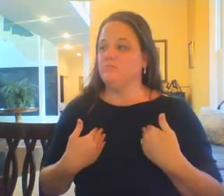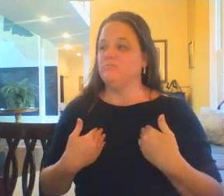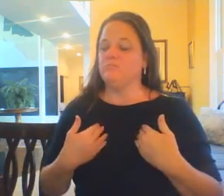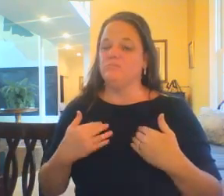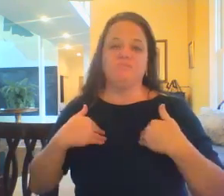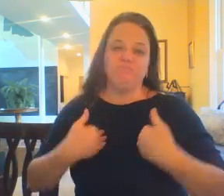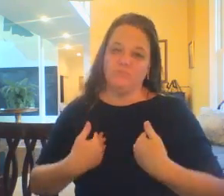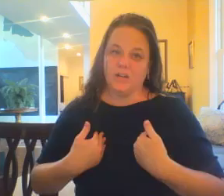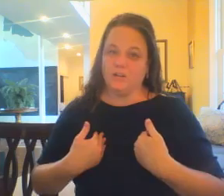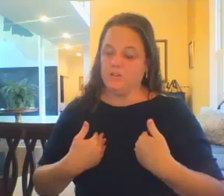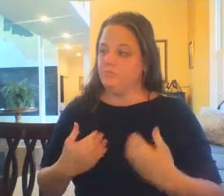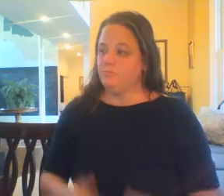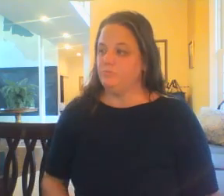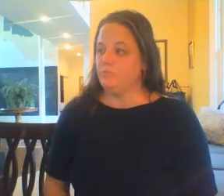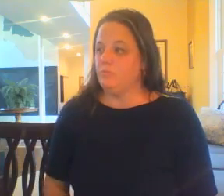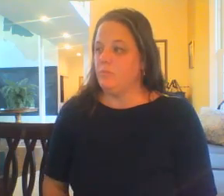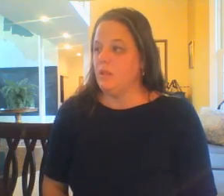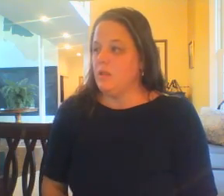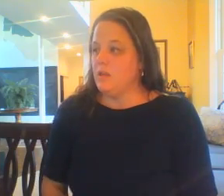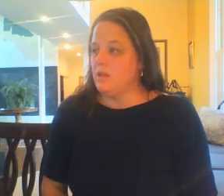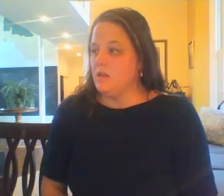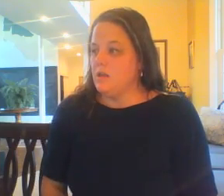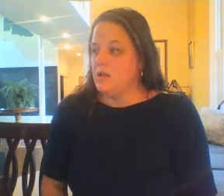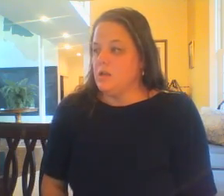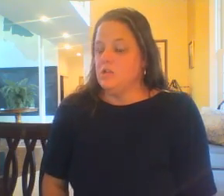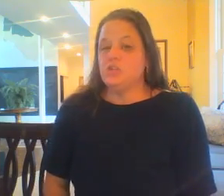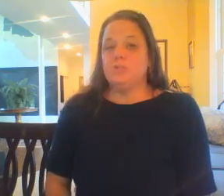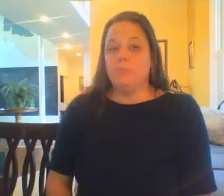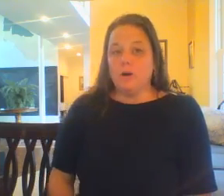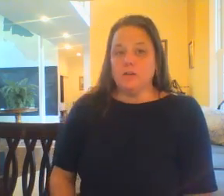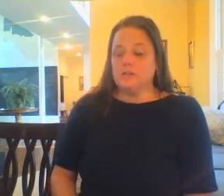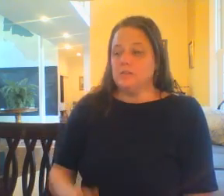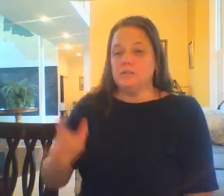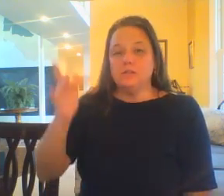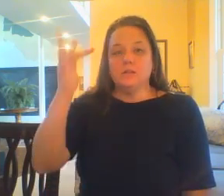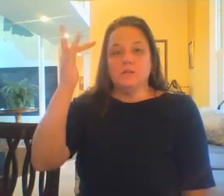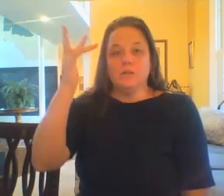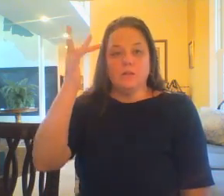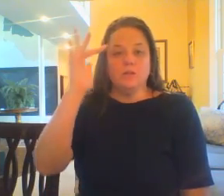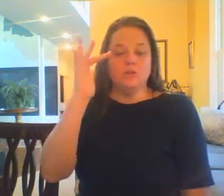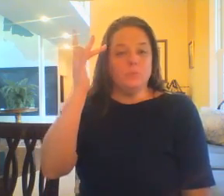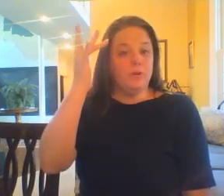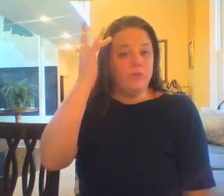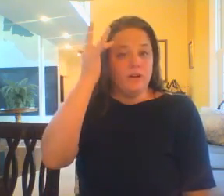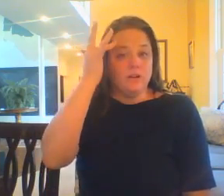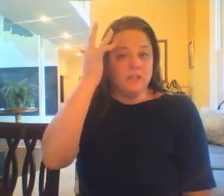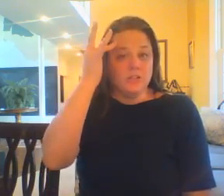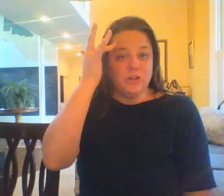tired